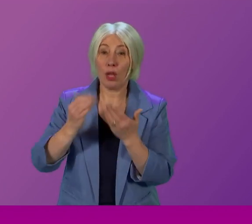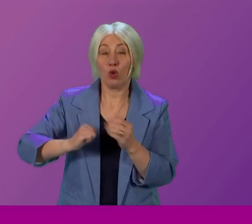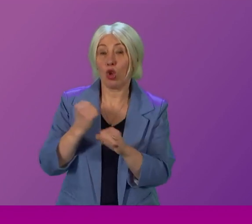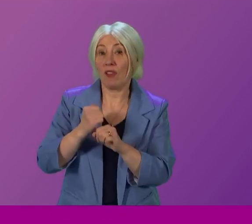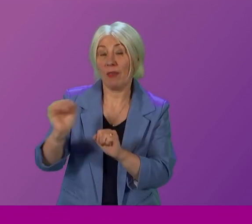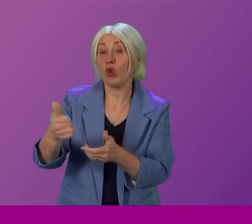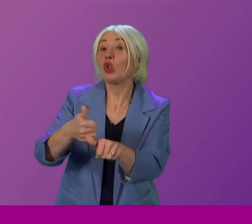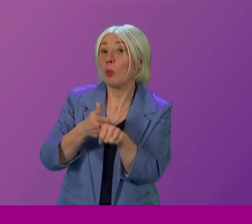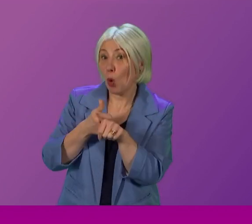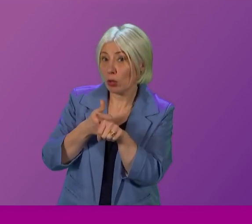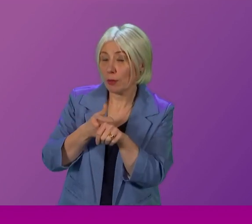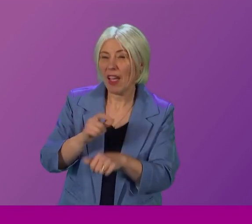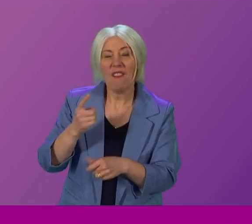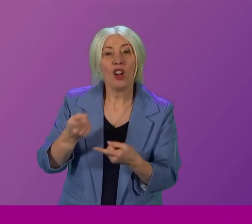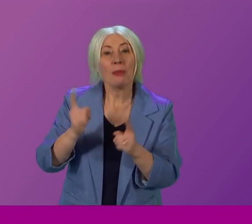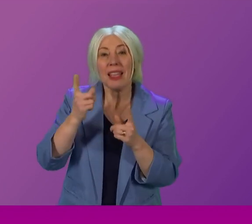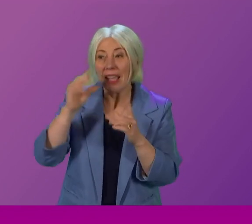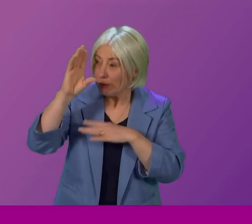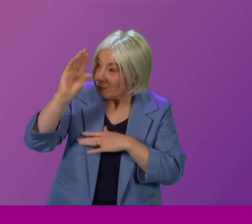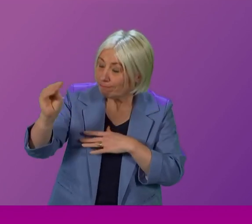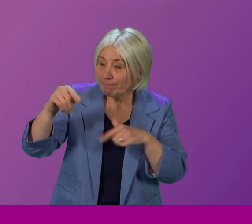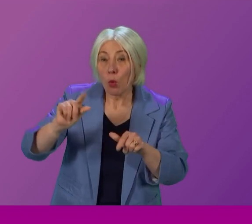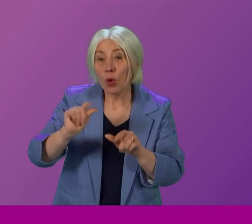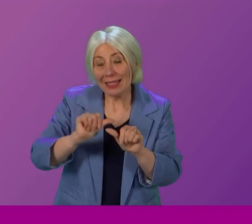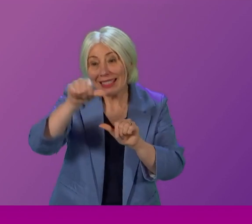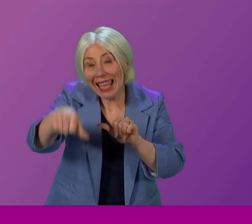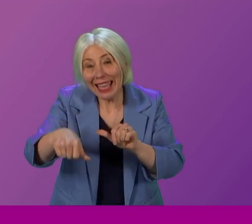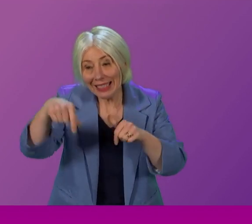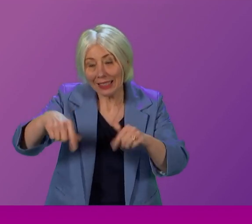Will the First Minister update the chamber on next steps and what she sees as the most